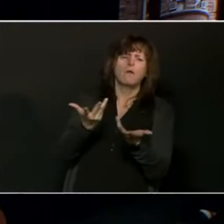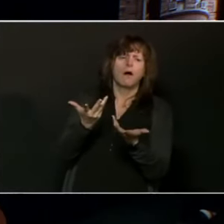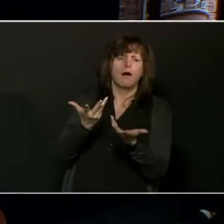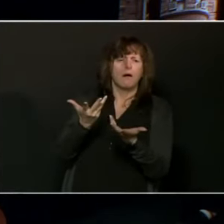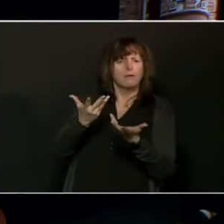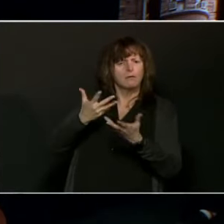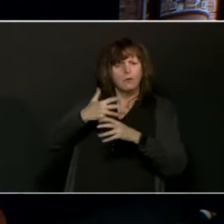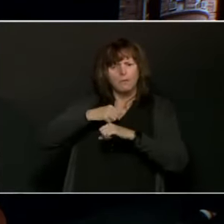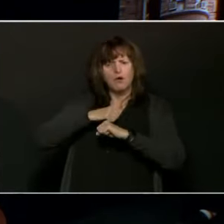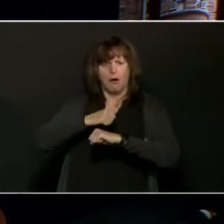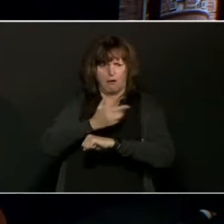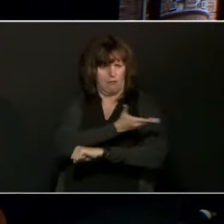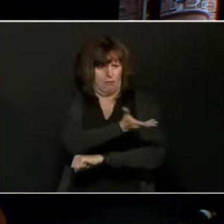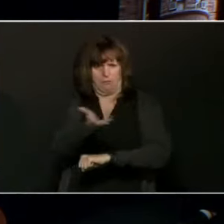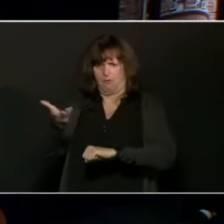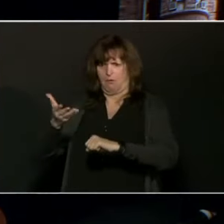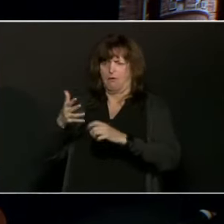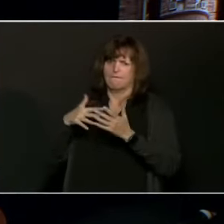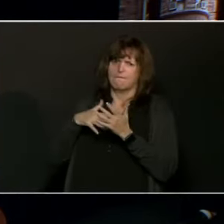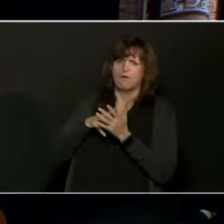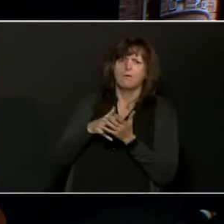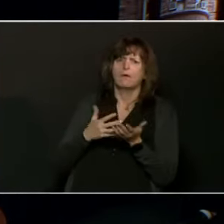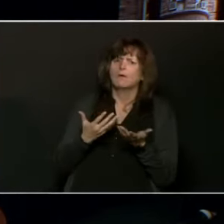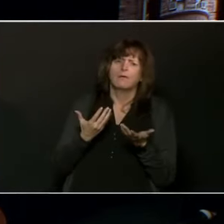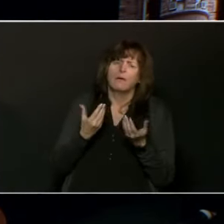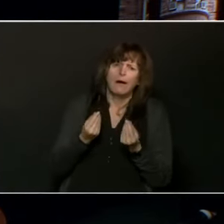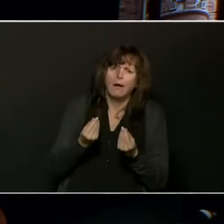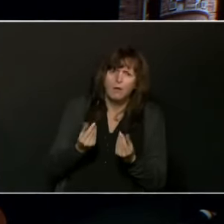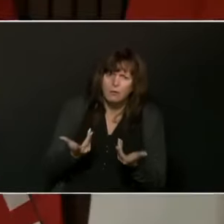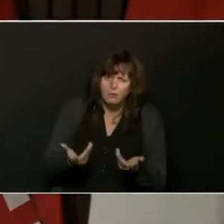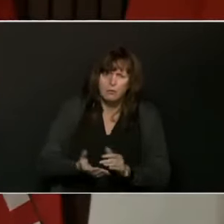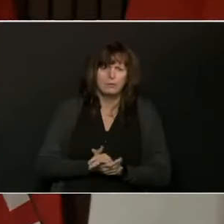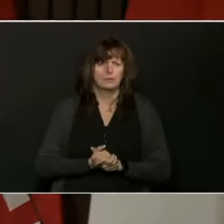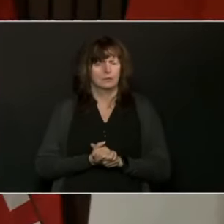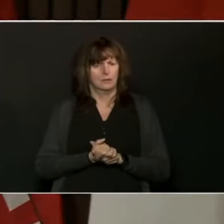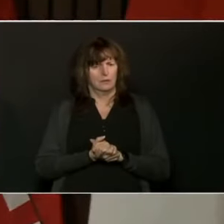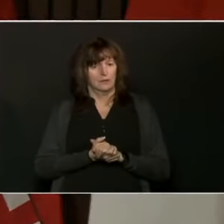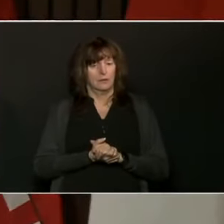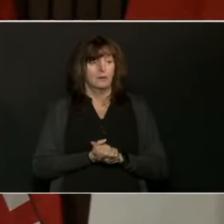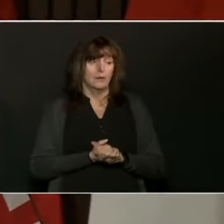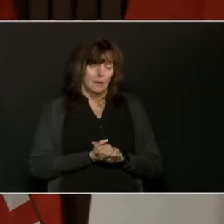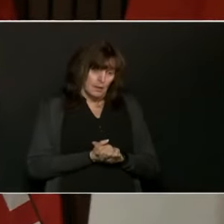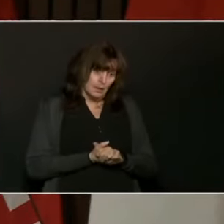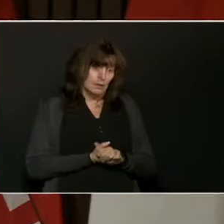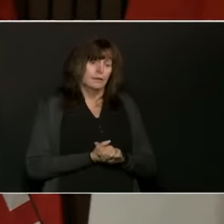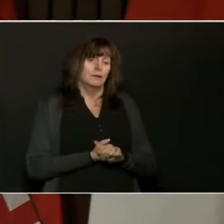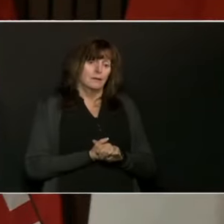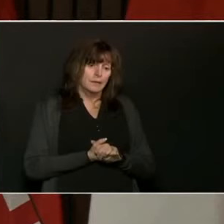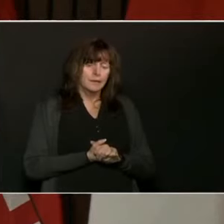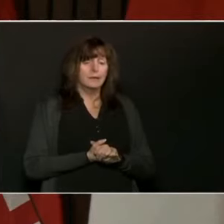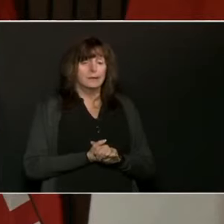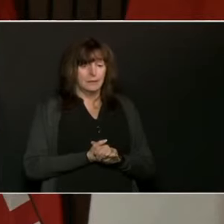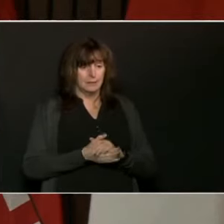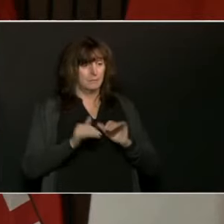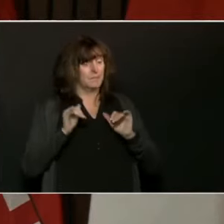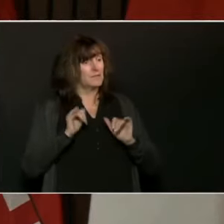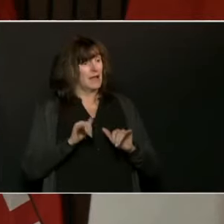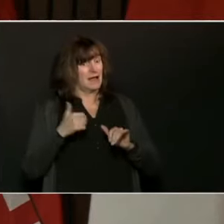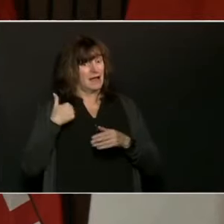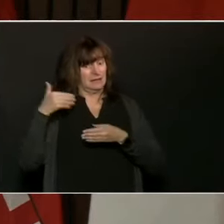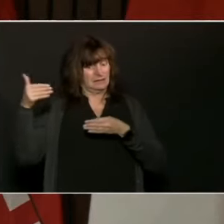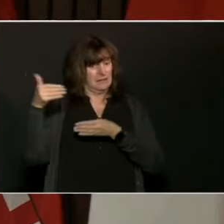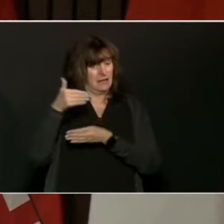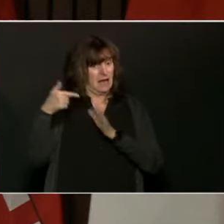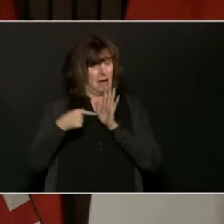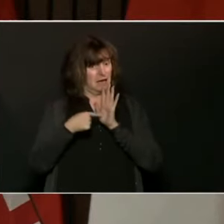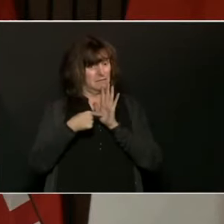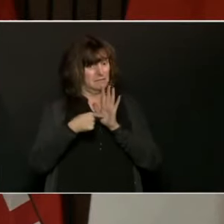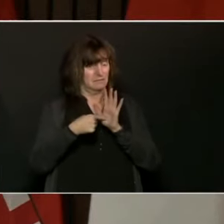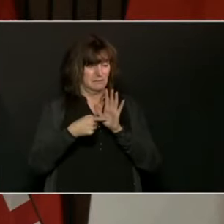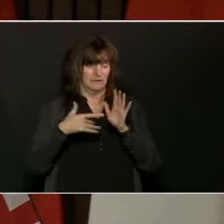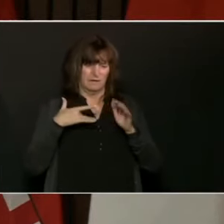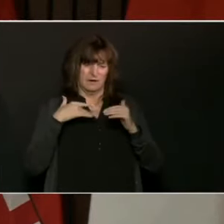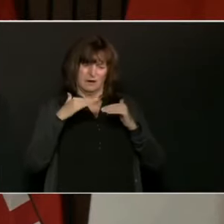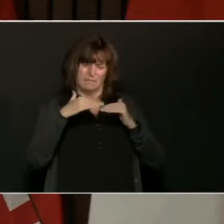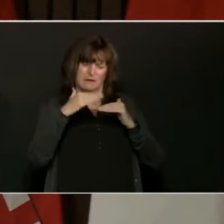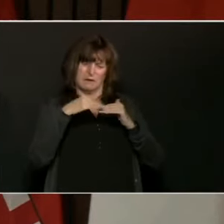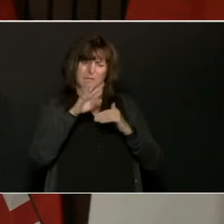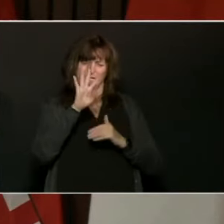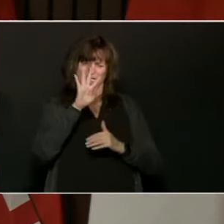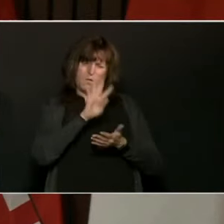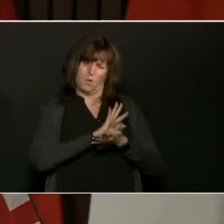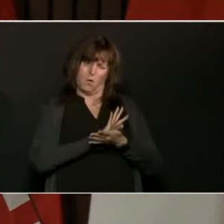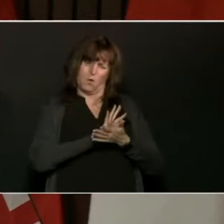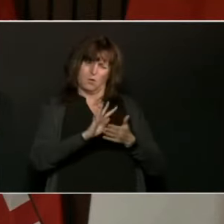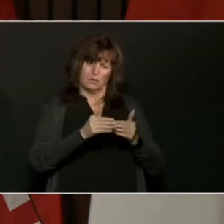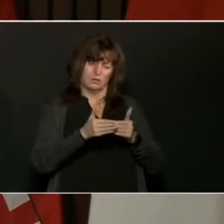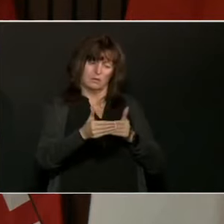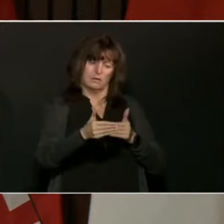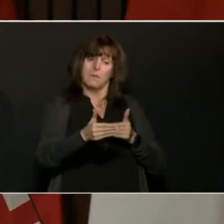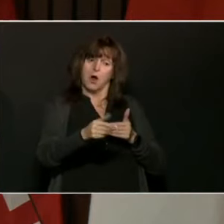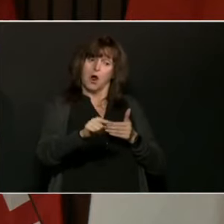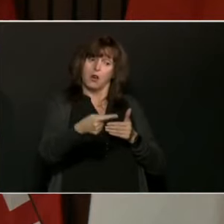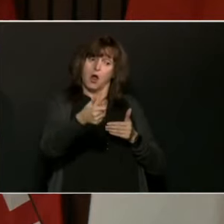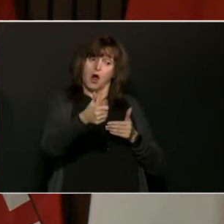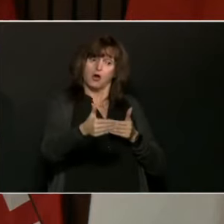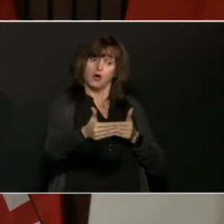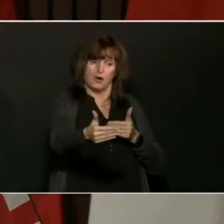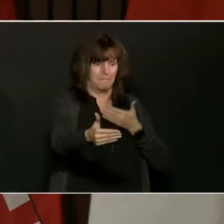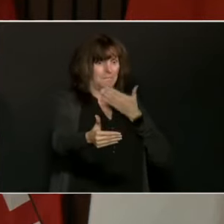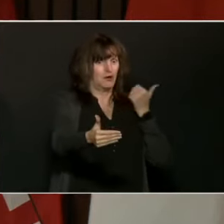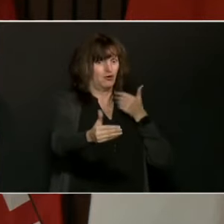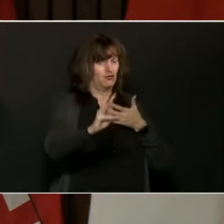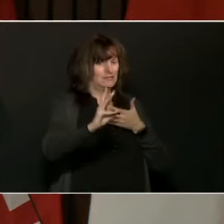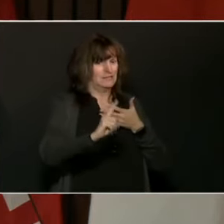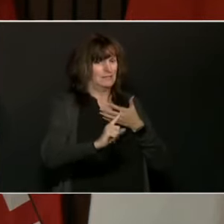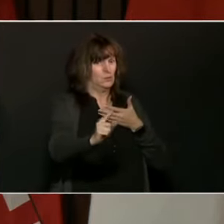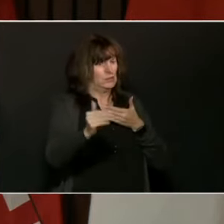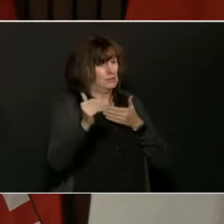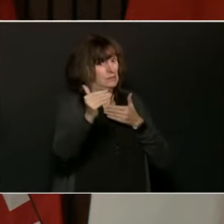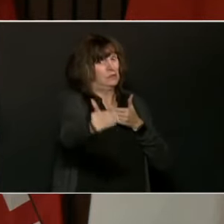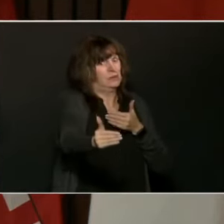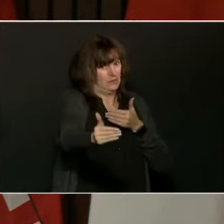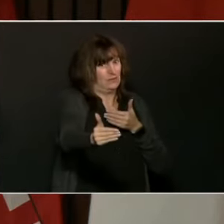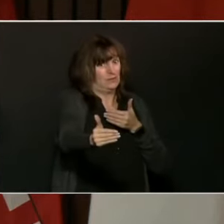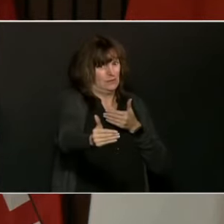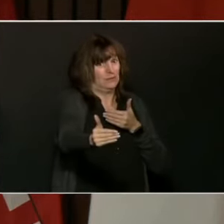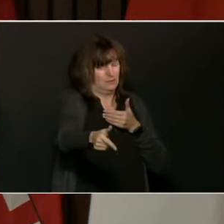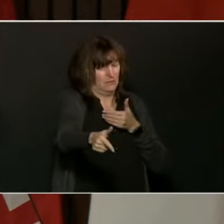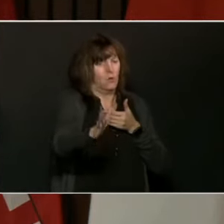SUPPORTS TO PROTECT THESE MORE